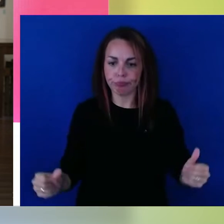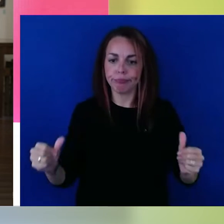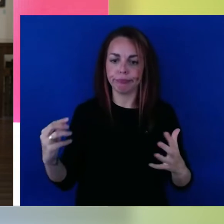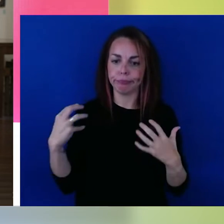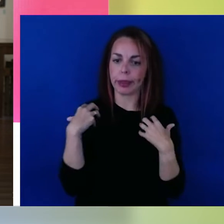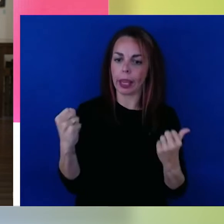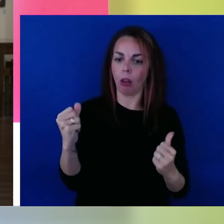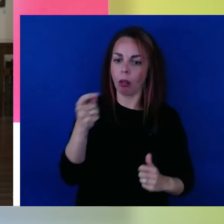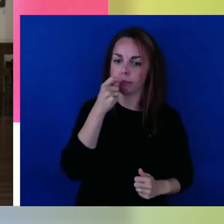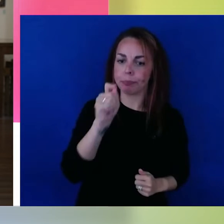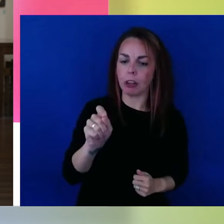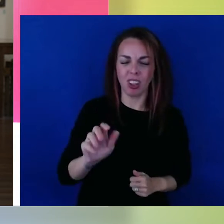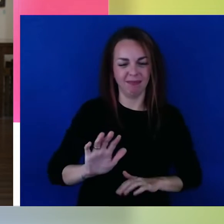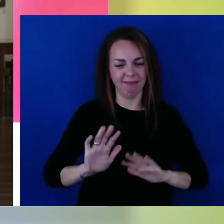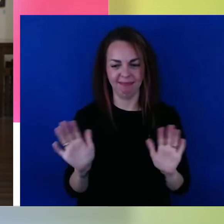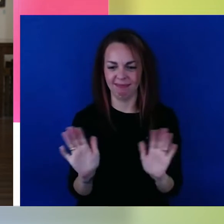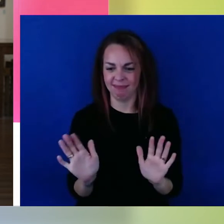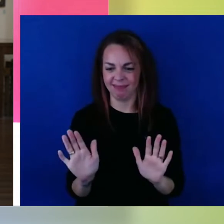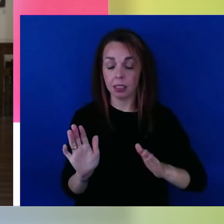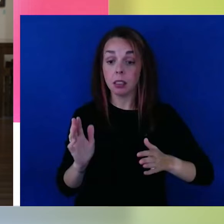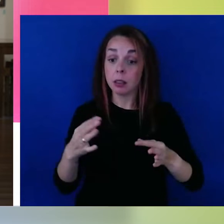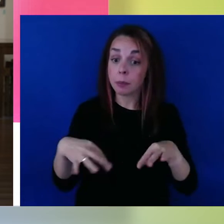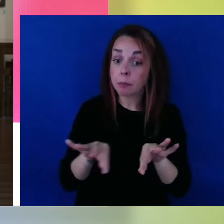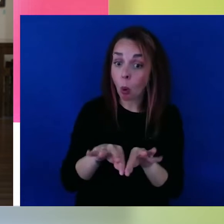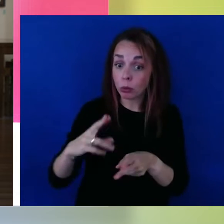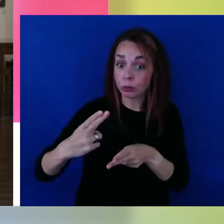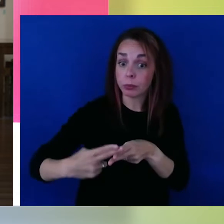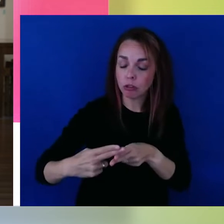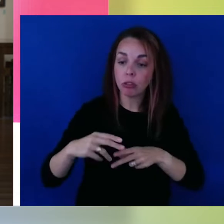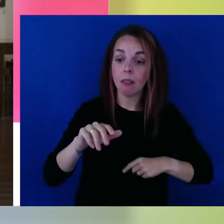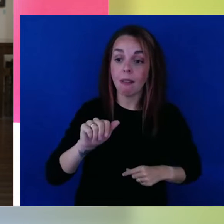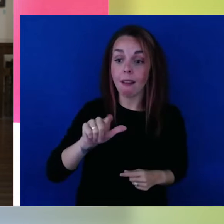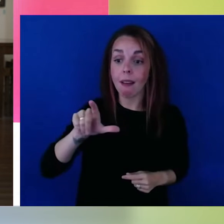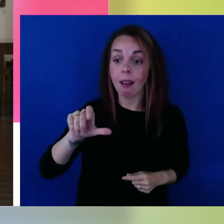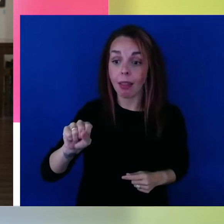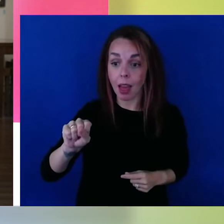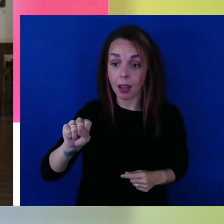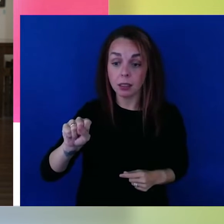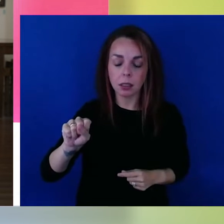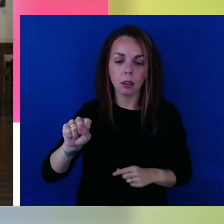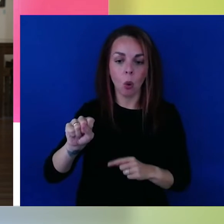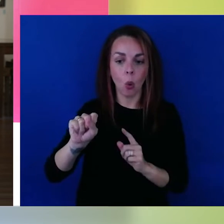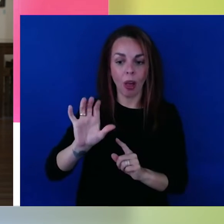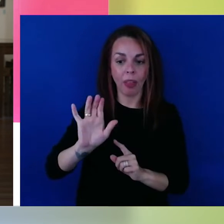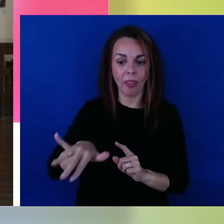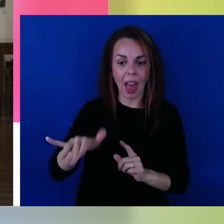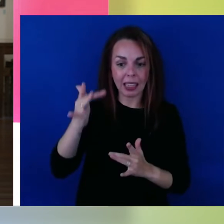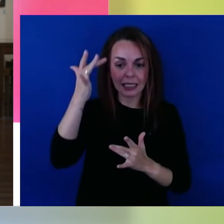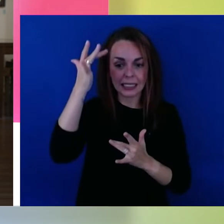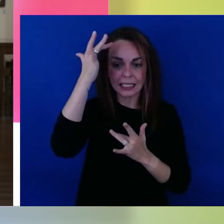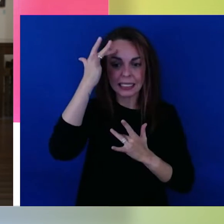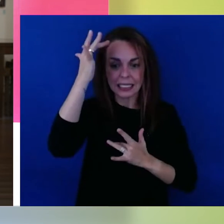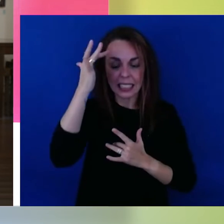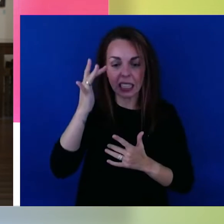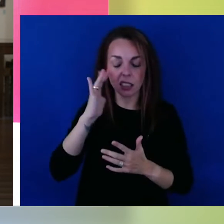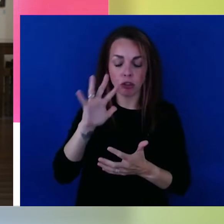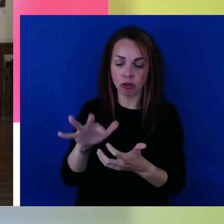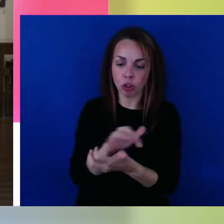I think it's important to mention ALS is a disease that destroys most people's purpose.